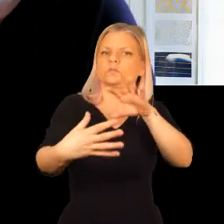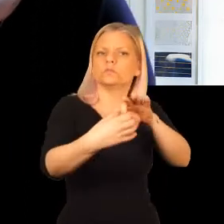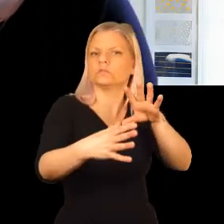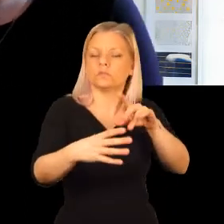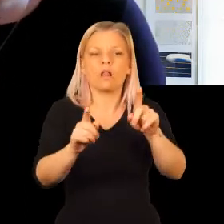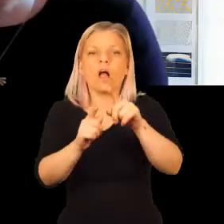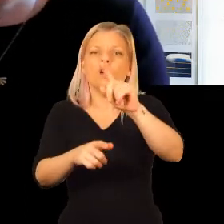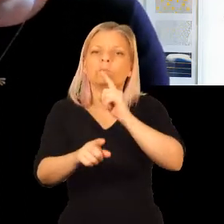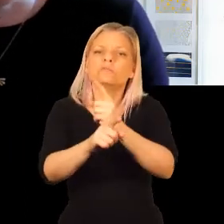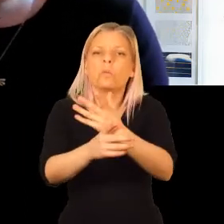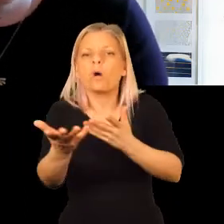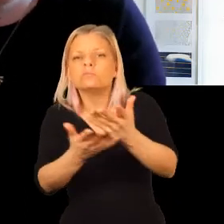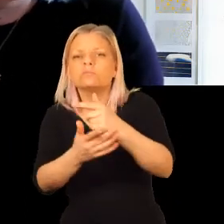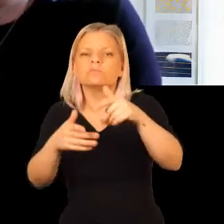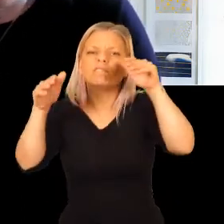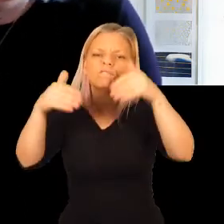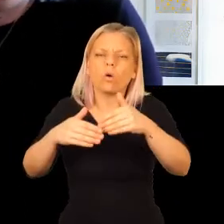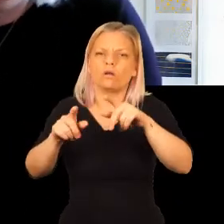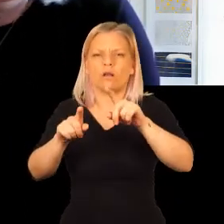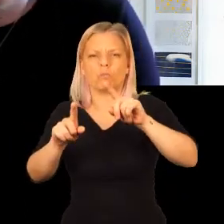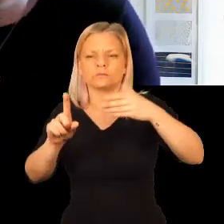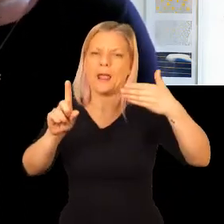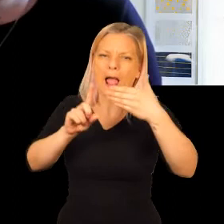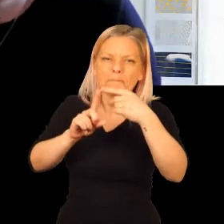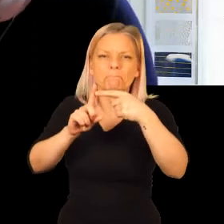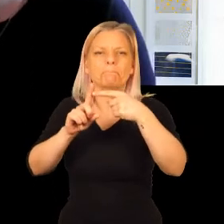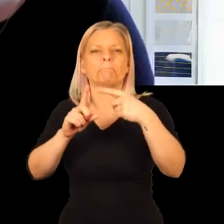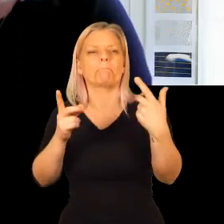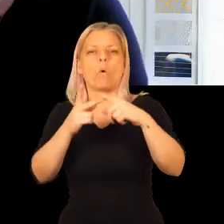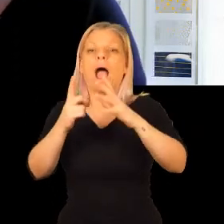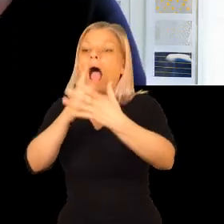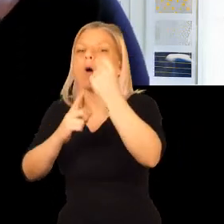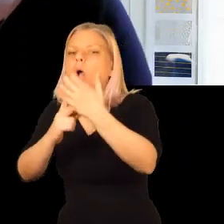that relational aspect it doesn't as if you talked about the focus becomes on goals and